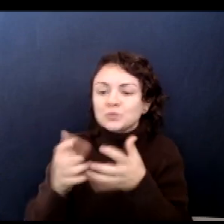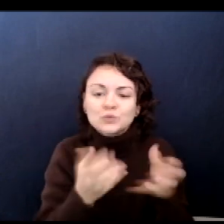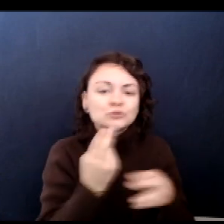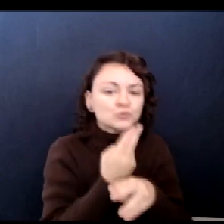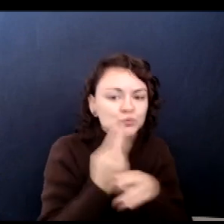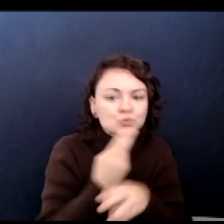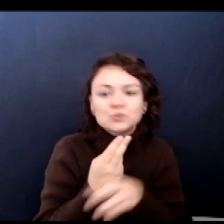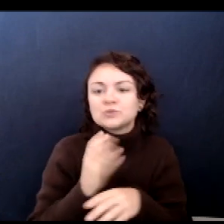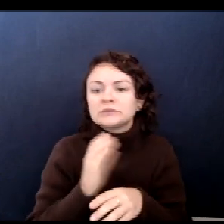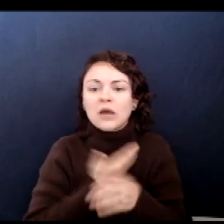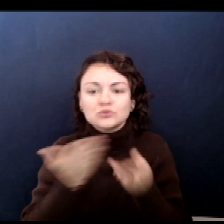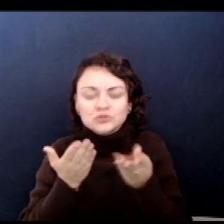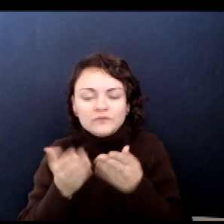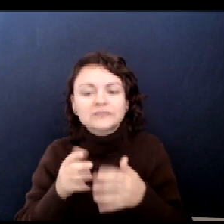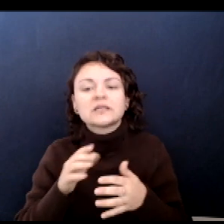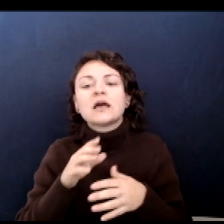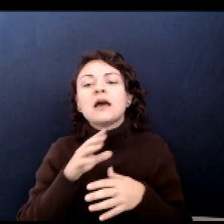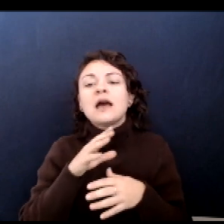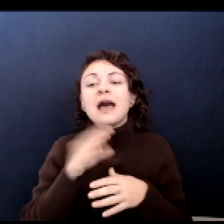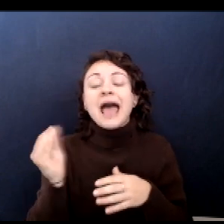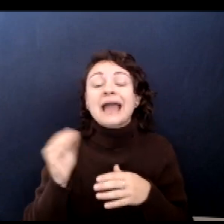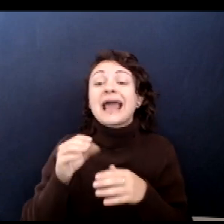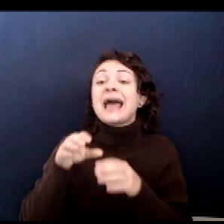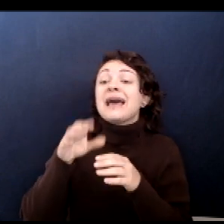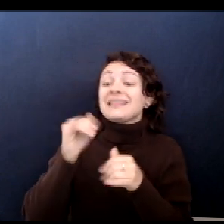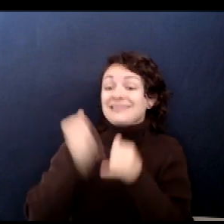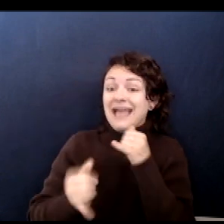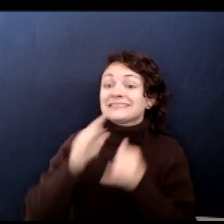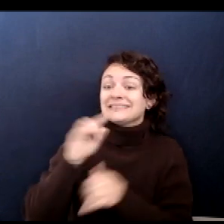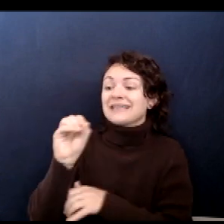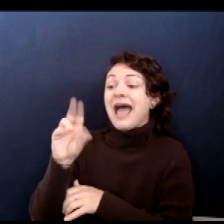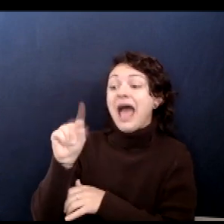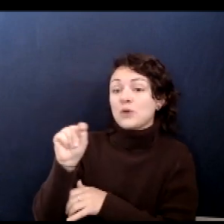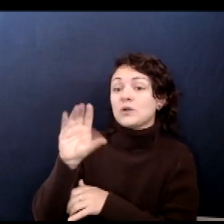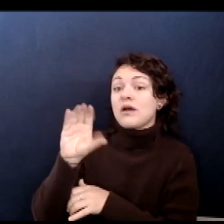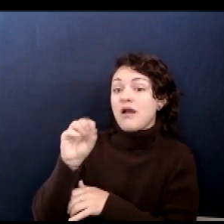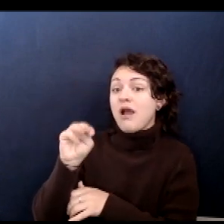this which a little outcomes, and we did not dive into this for several reasons,